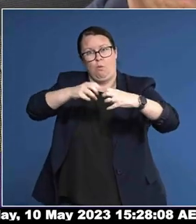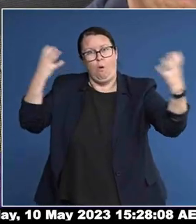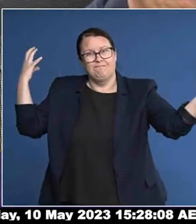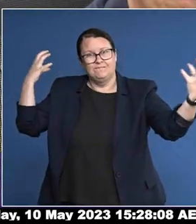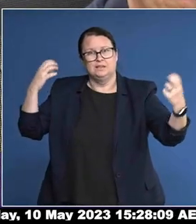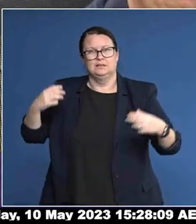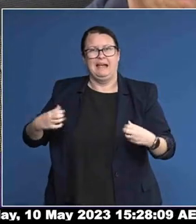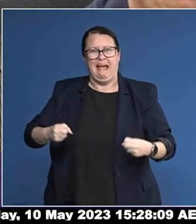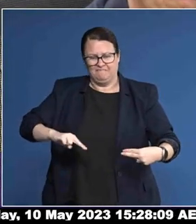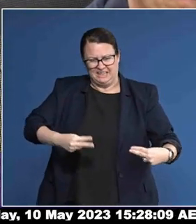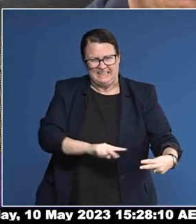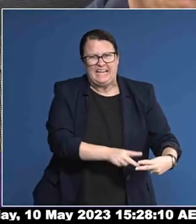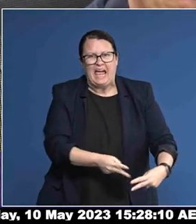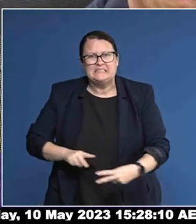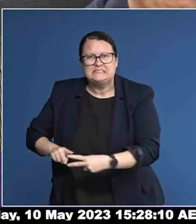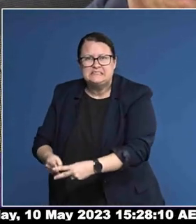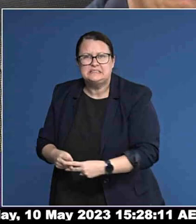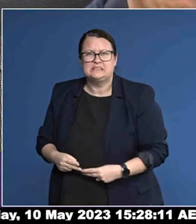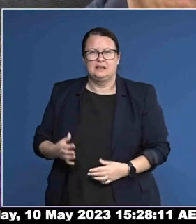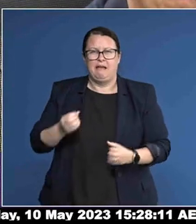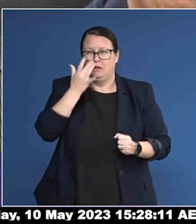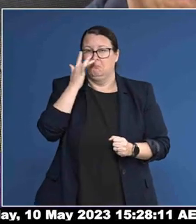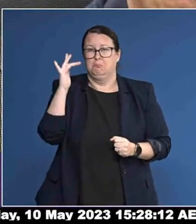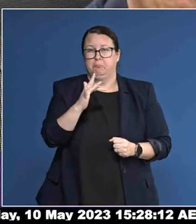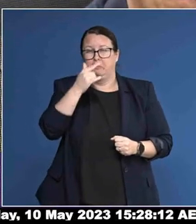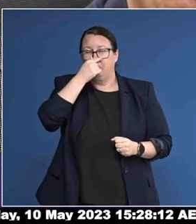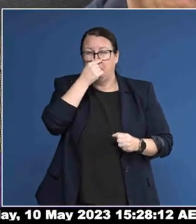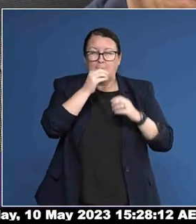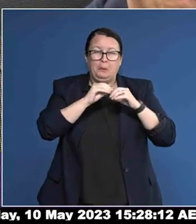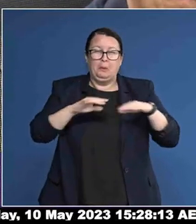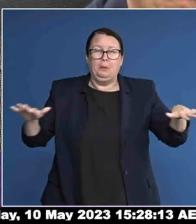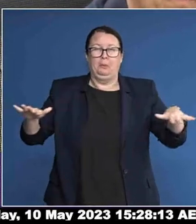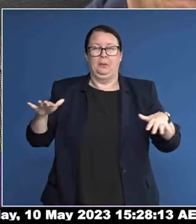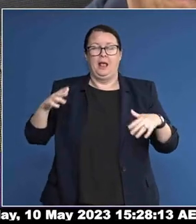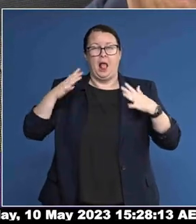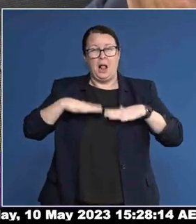there was a smell of faeces, that there were piles of clothes with maggots, maggots in